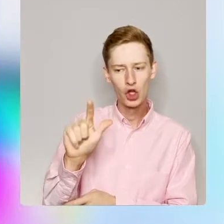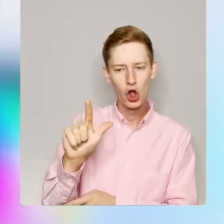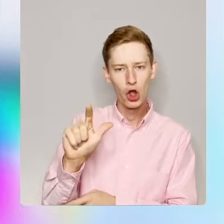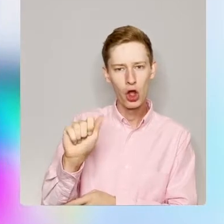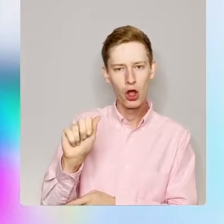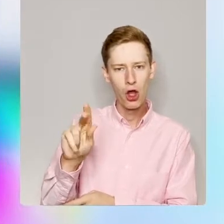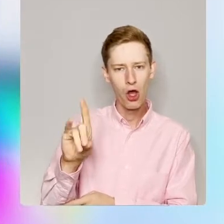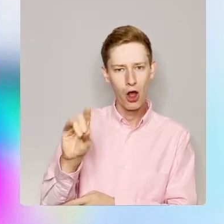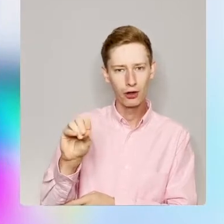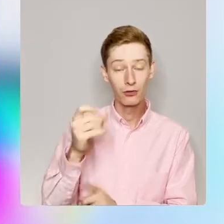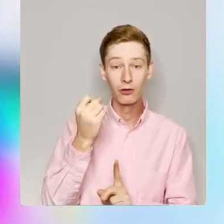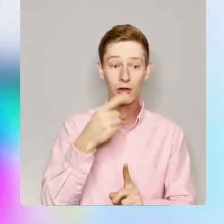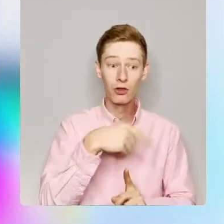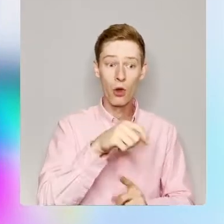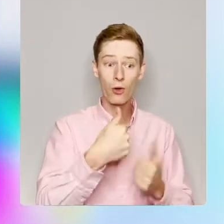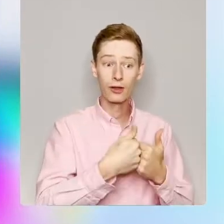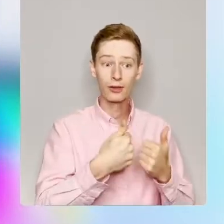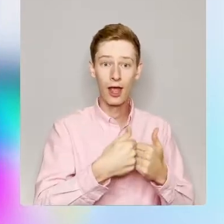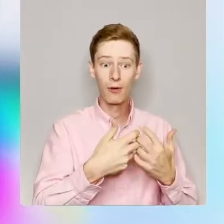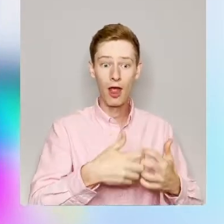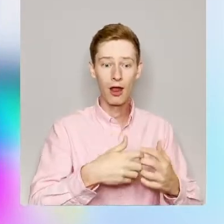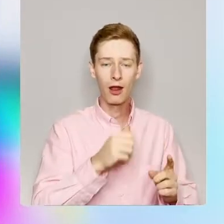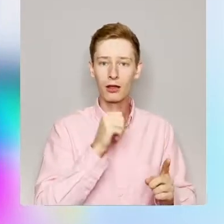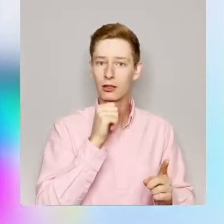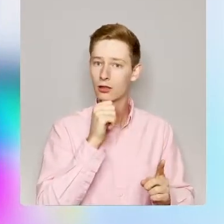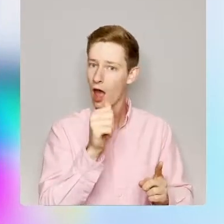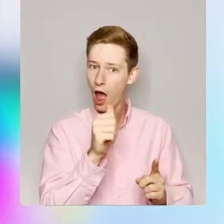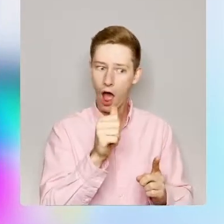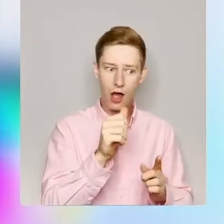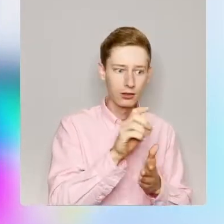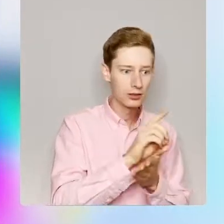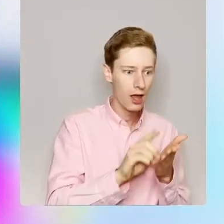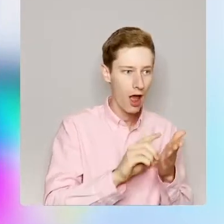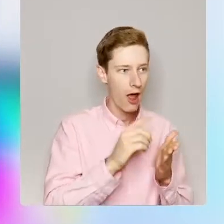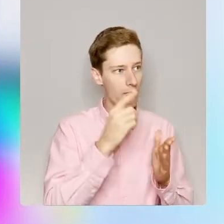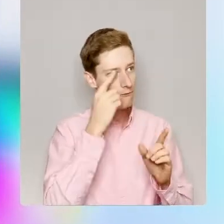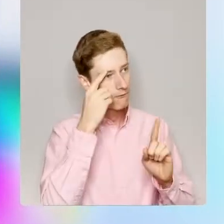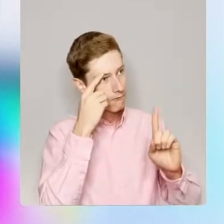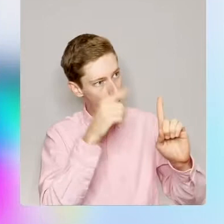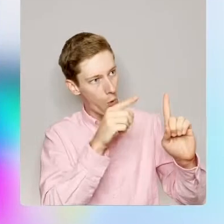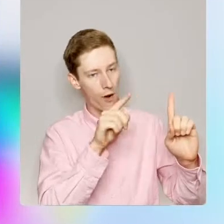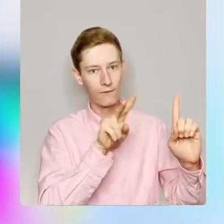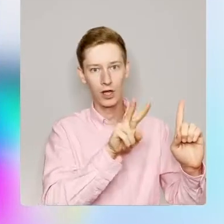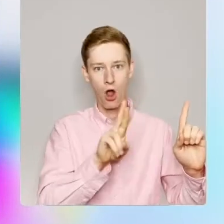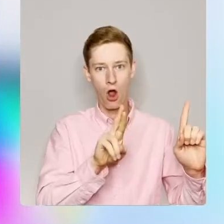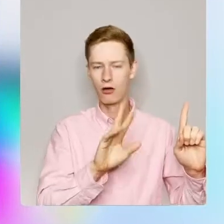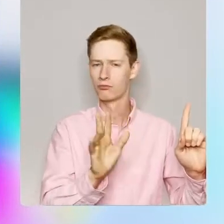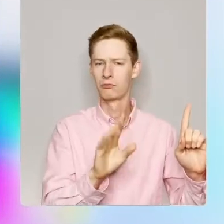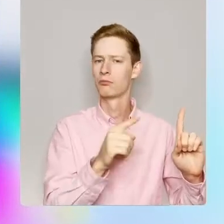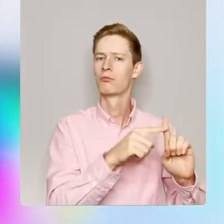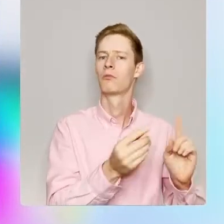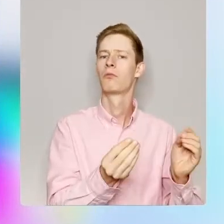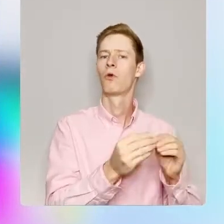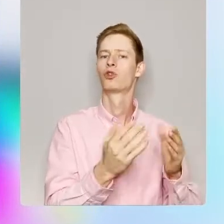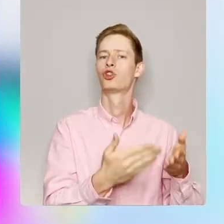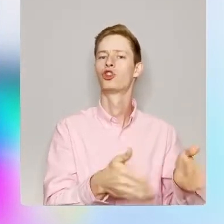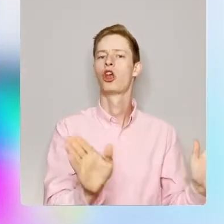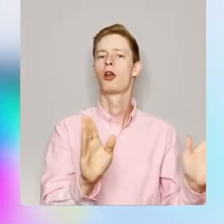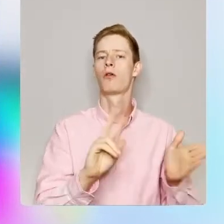That's because these game engines weren't specifically designed to build VR applications. They're usually more general purpose,